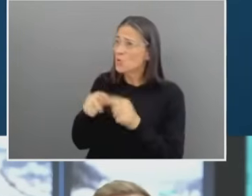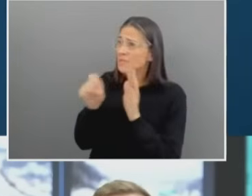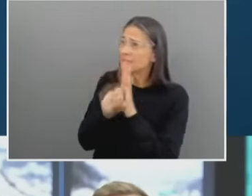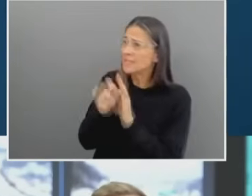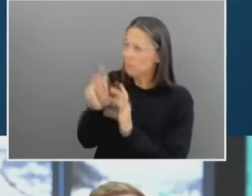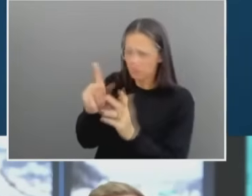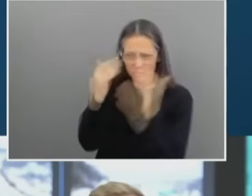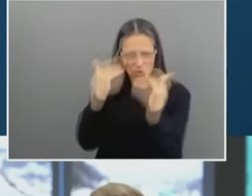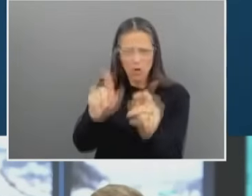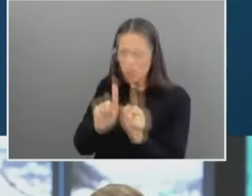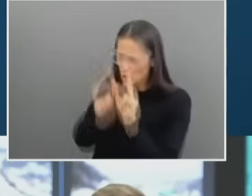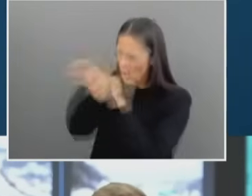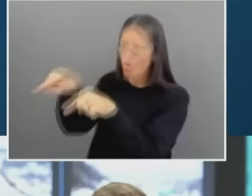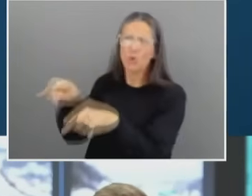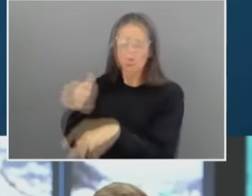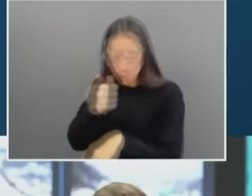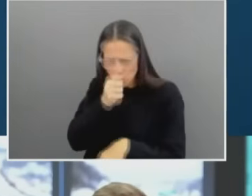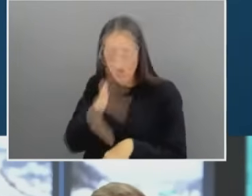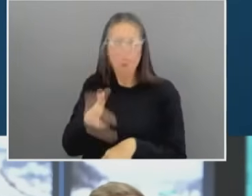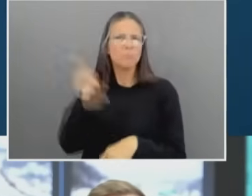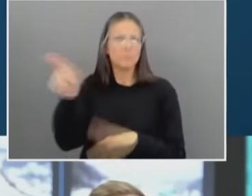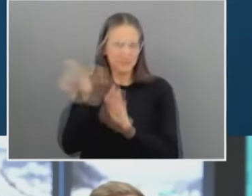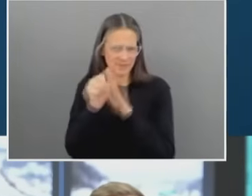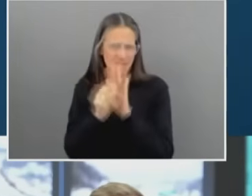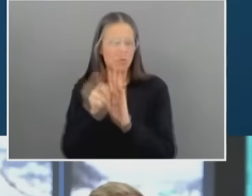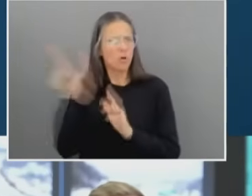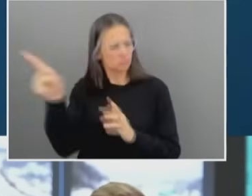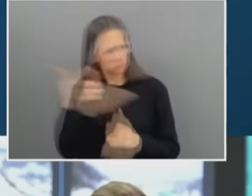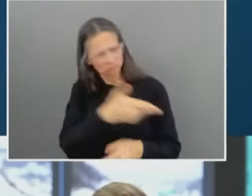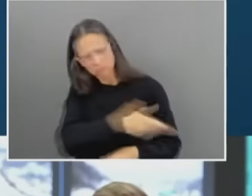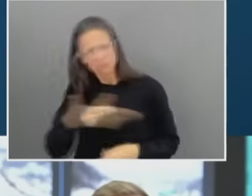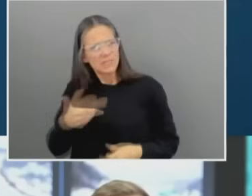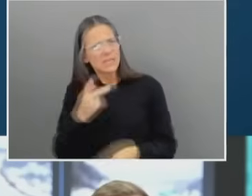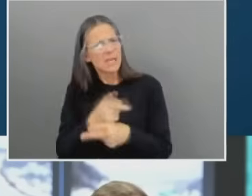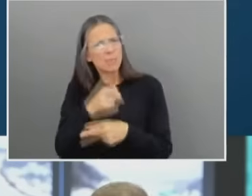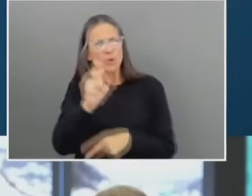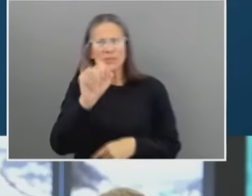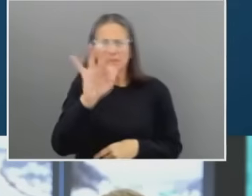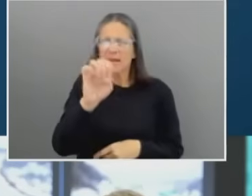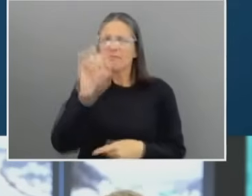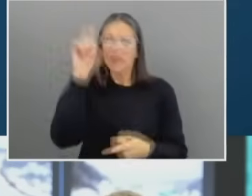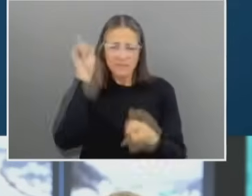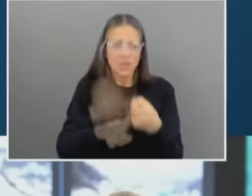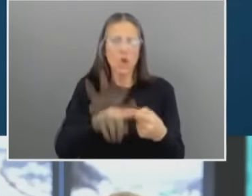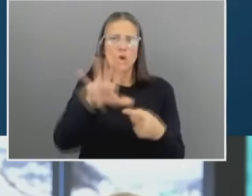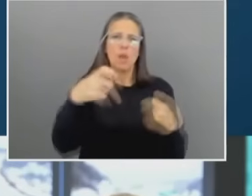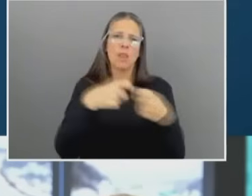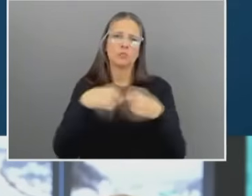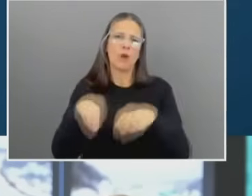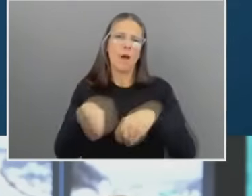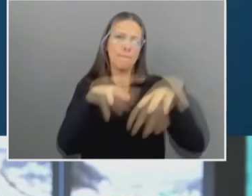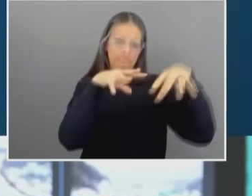SO IF YOU ARE WITHOUT POWER AND YOU ARE CLOSE TO ANY OF THESE STATE PARKS, COME ON OVER. IT IS WARM THERE.